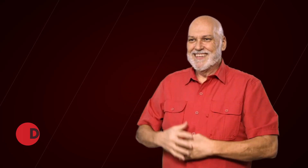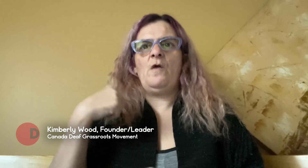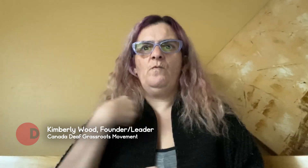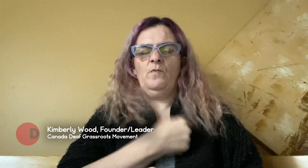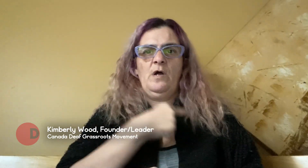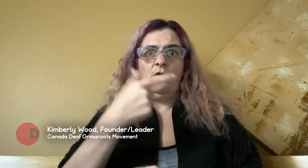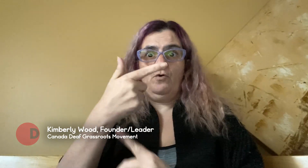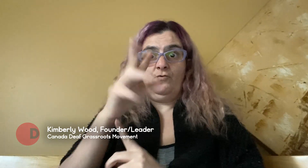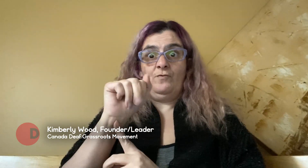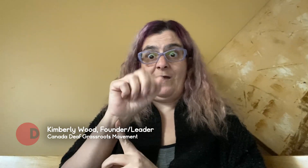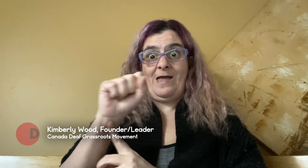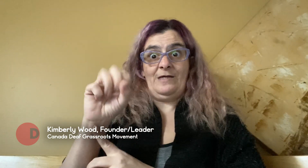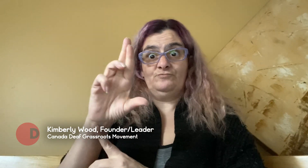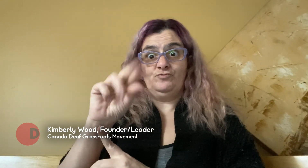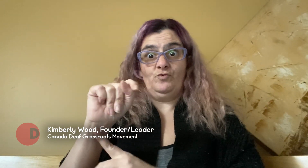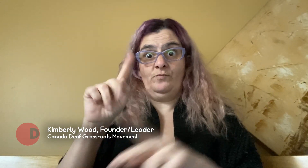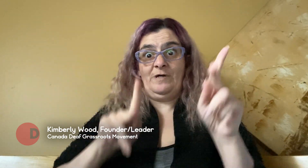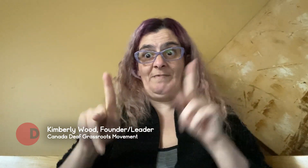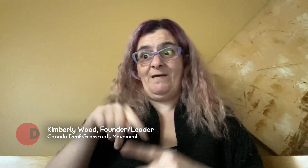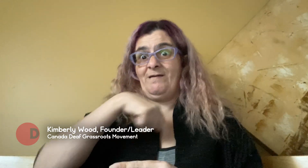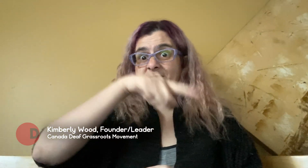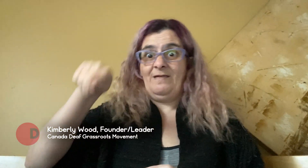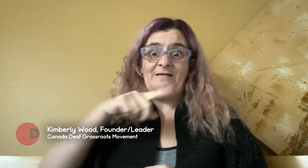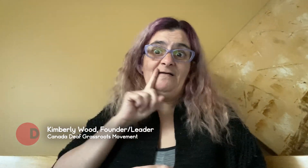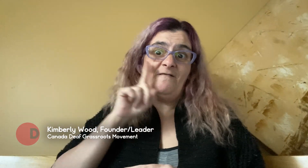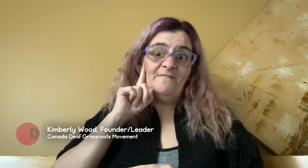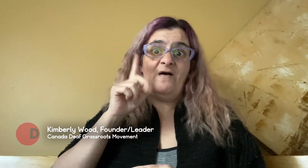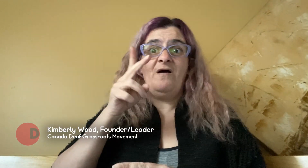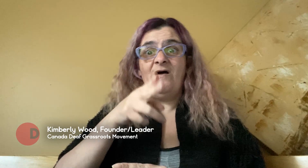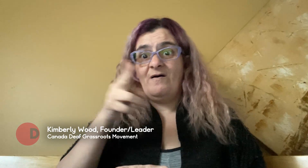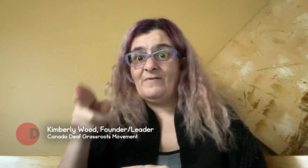[Kimberly]: We, the grassroots people...